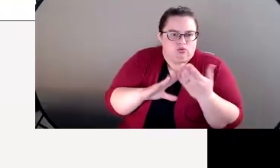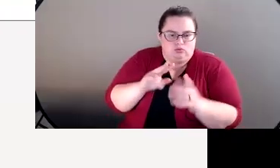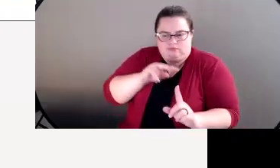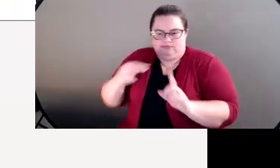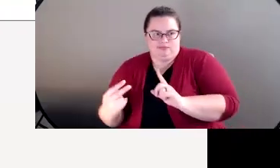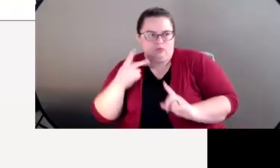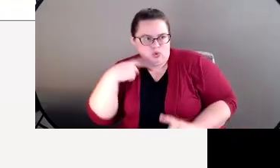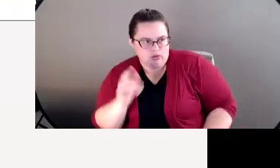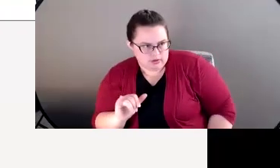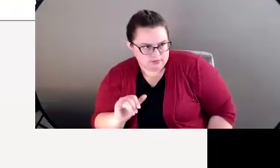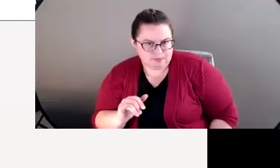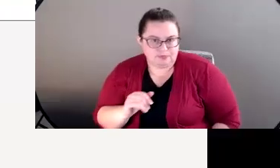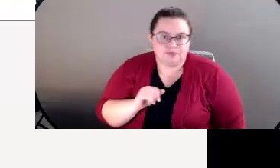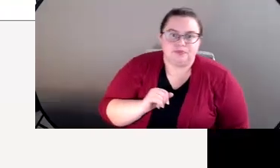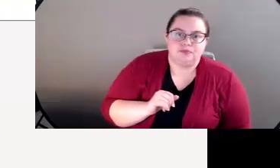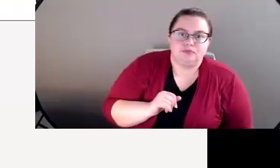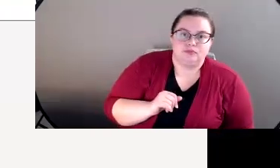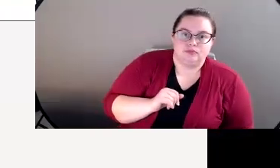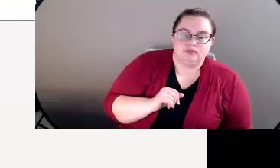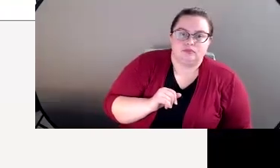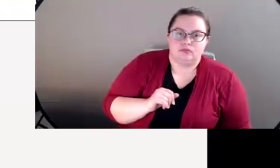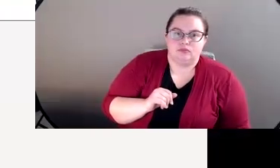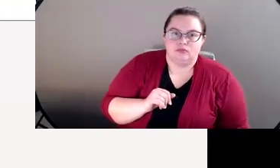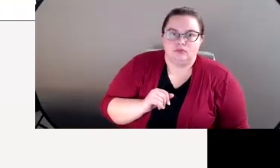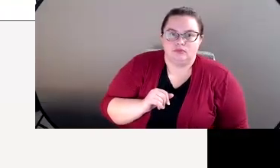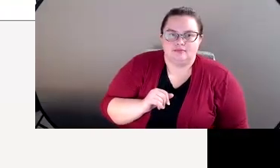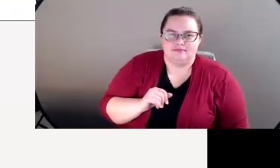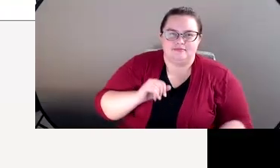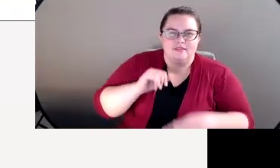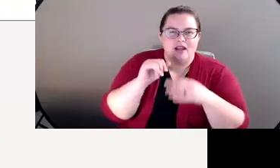Remember these... You know I would highly recommend for this one especially,